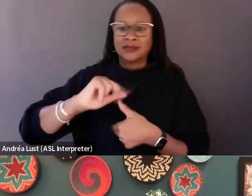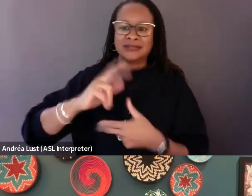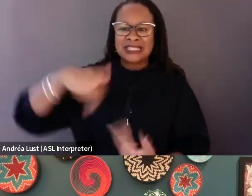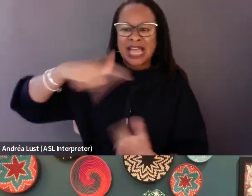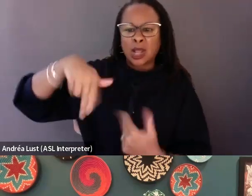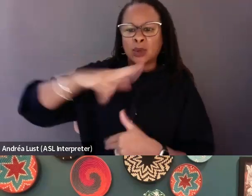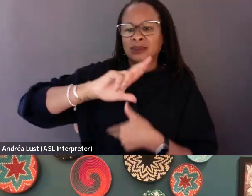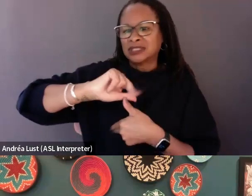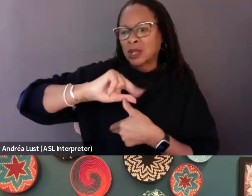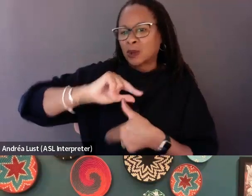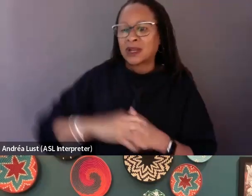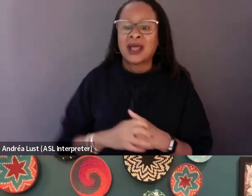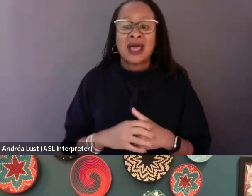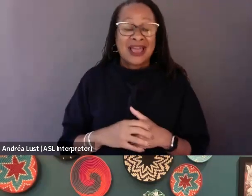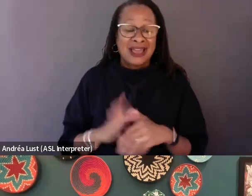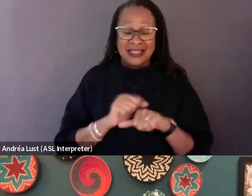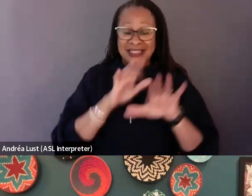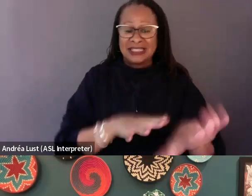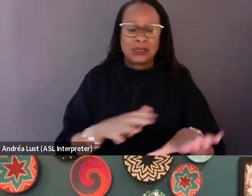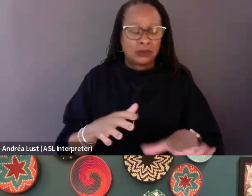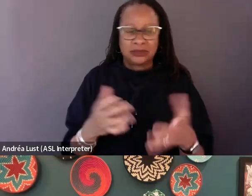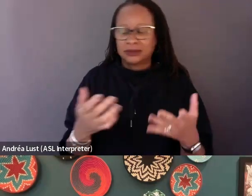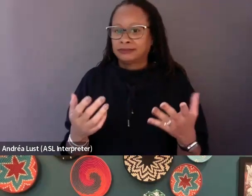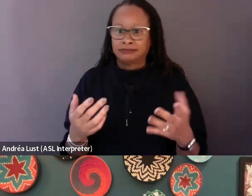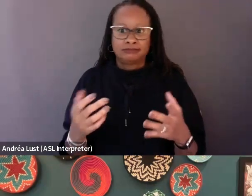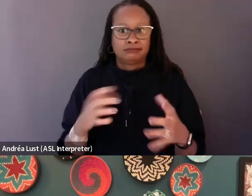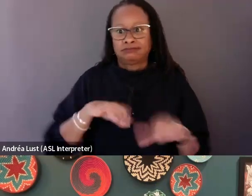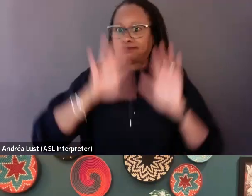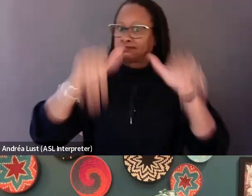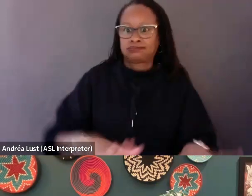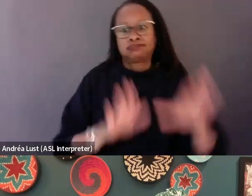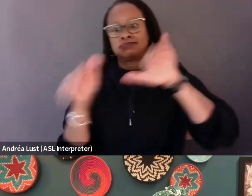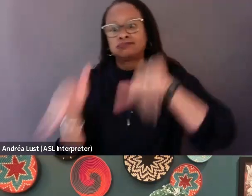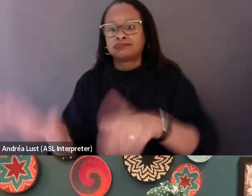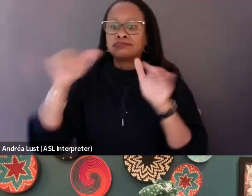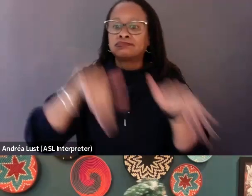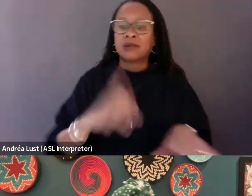and I didn't have access to Rakesh's village. So after the cyclone had kind of calmed down,